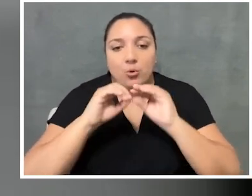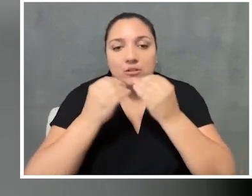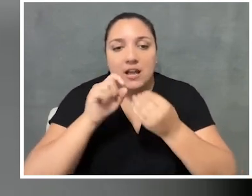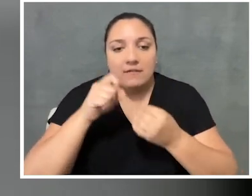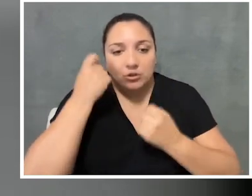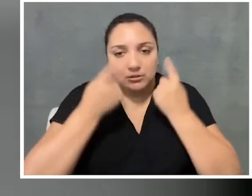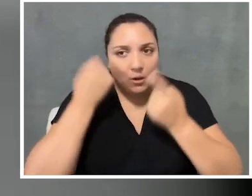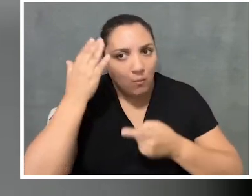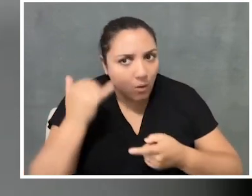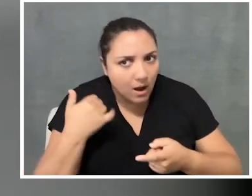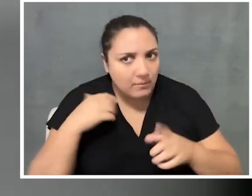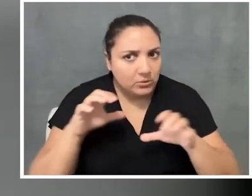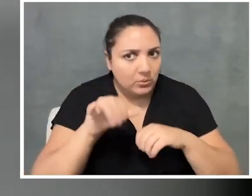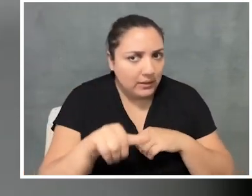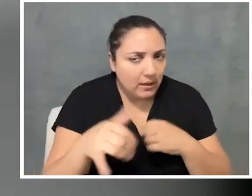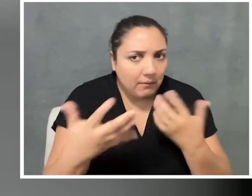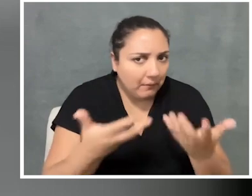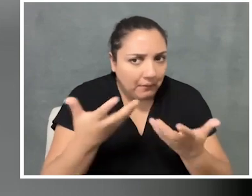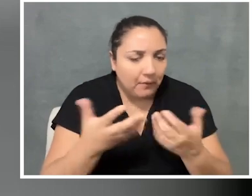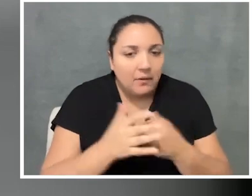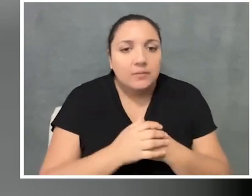to understand why they're doing these things.